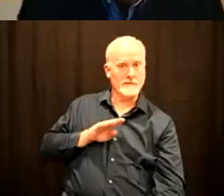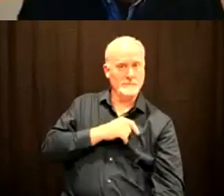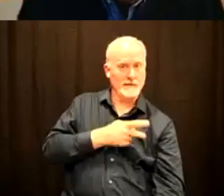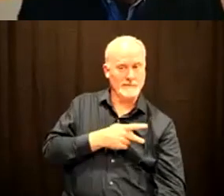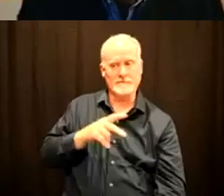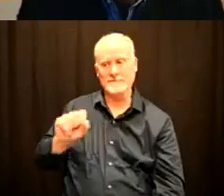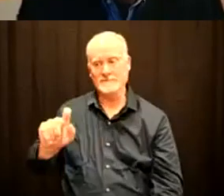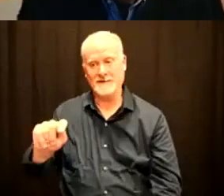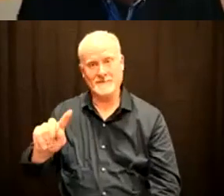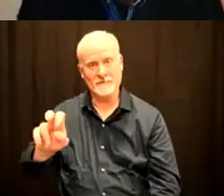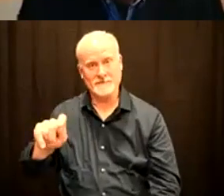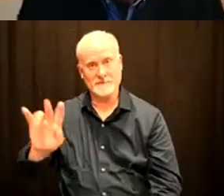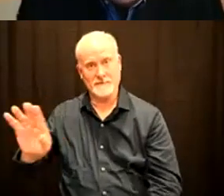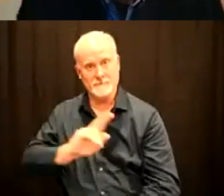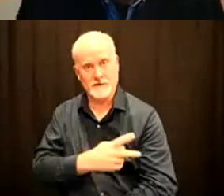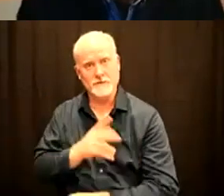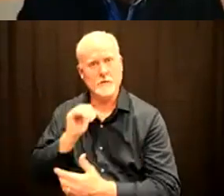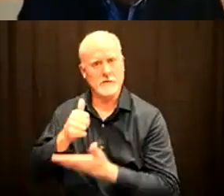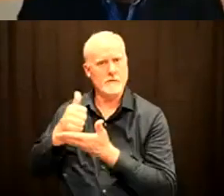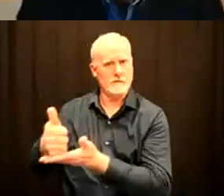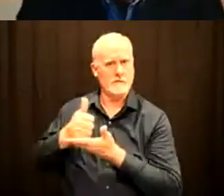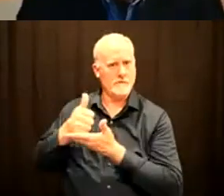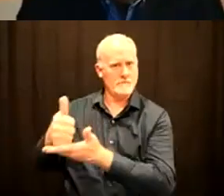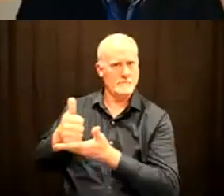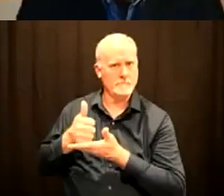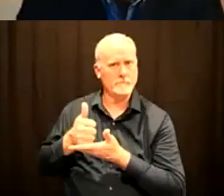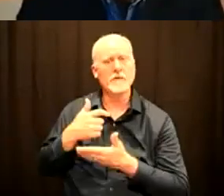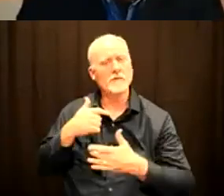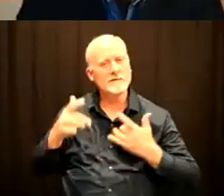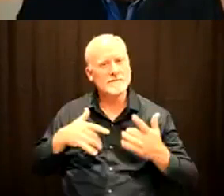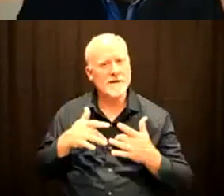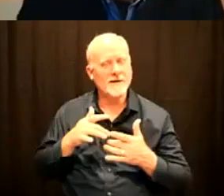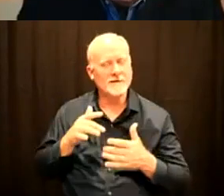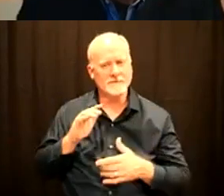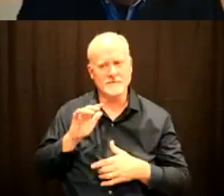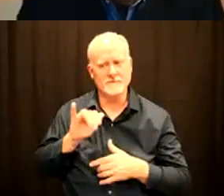and their patients so we're excited that those efforts are continuing to progress during the